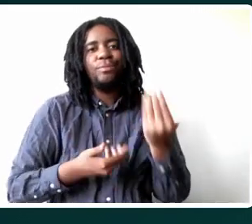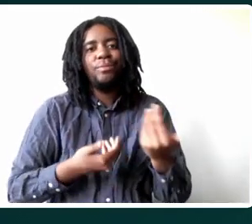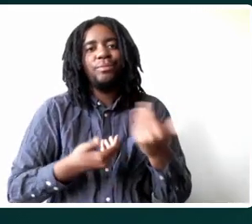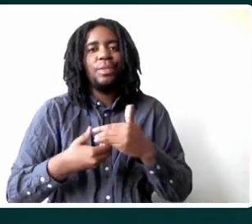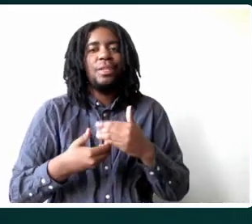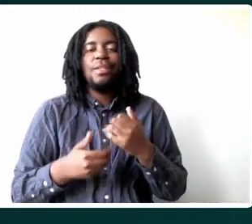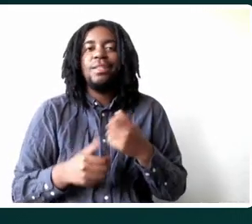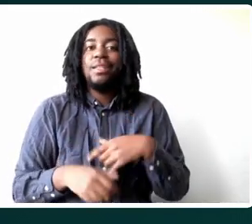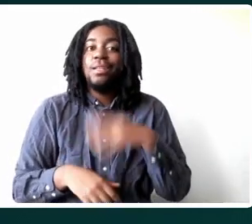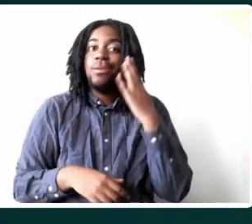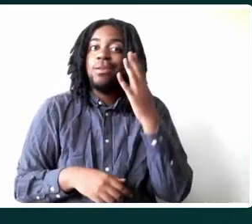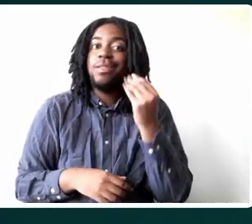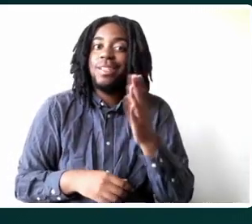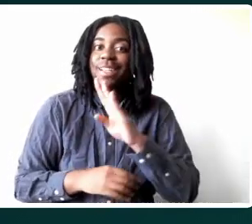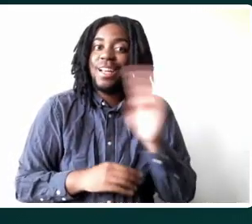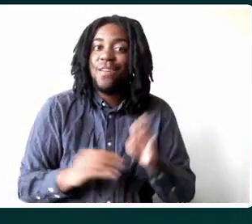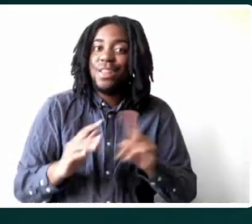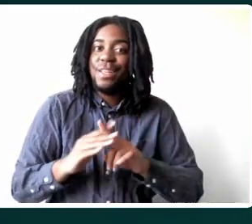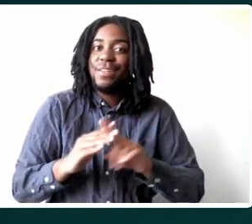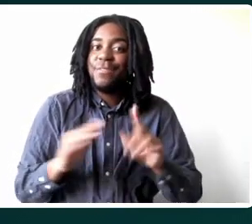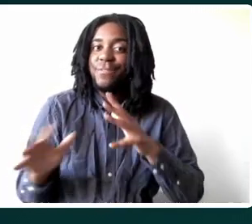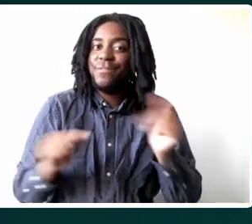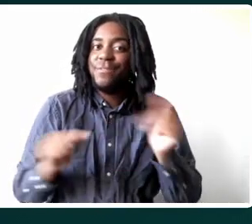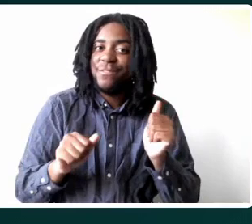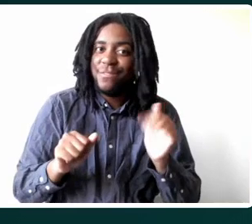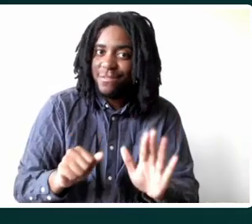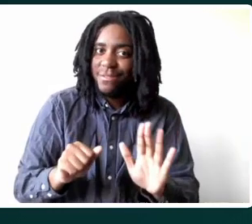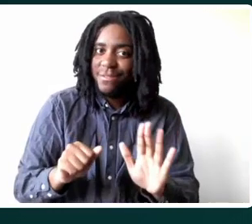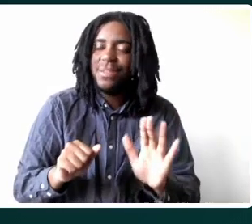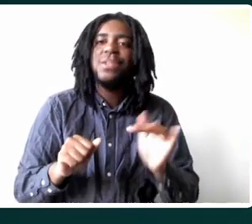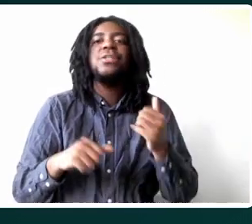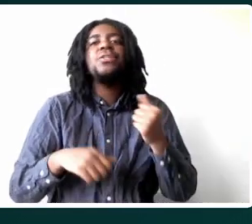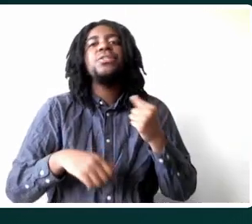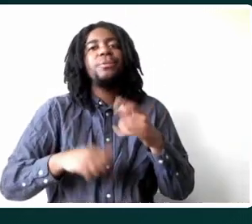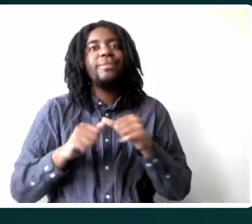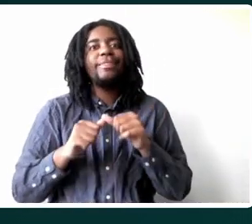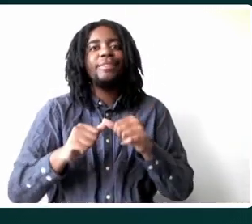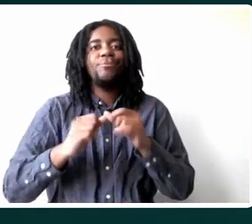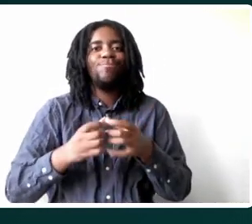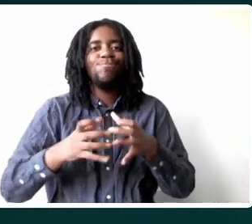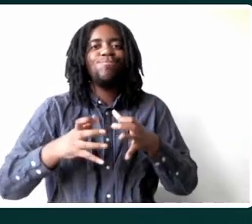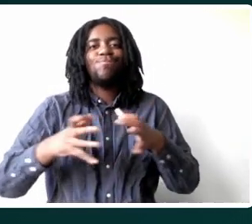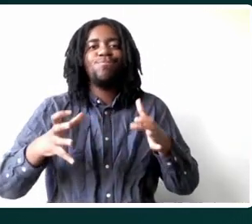So, once everyone is in our family, we continue to build as professionals. And we found through